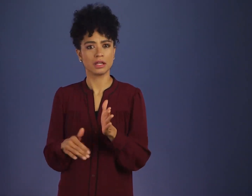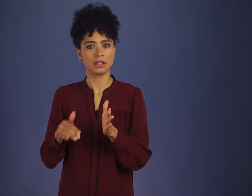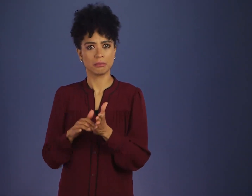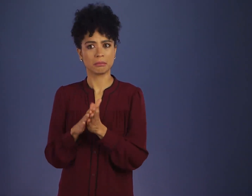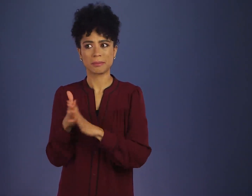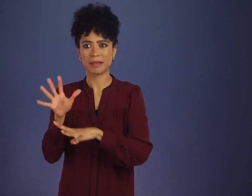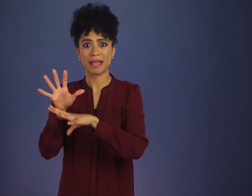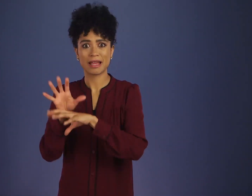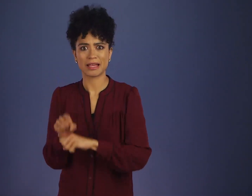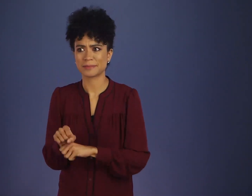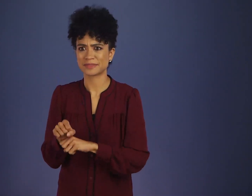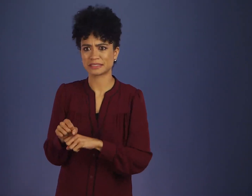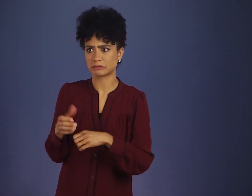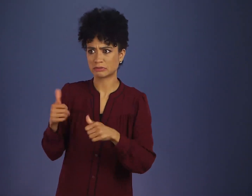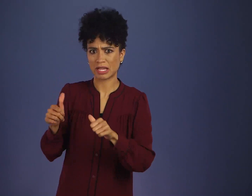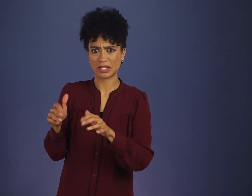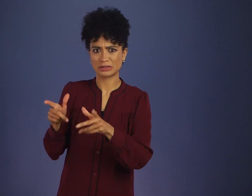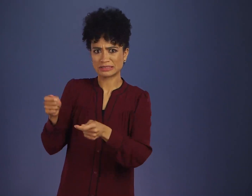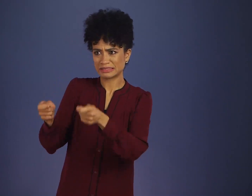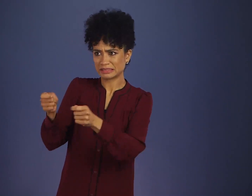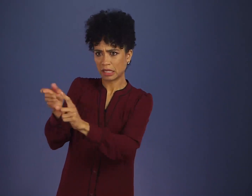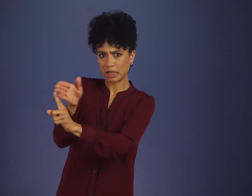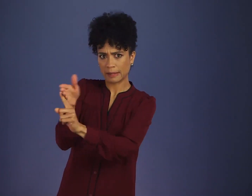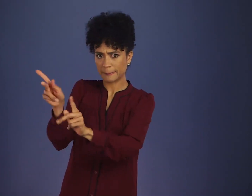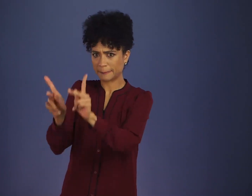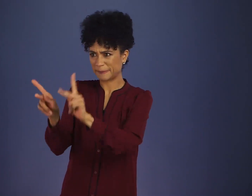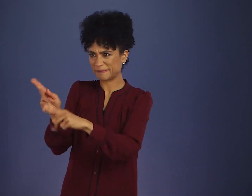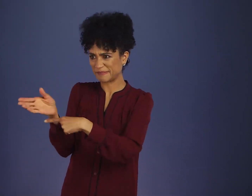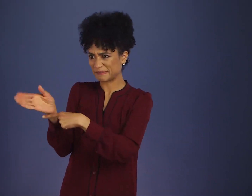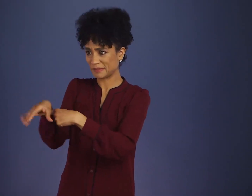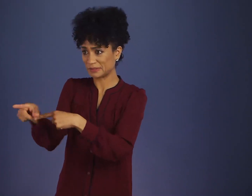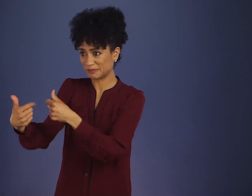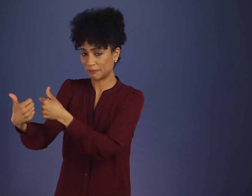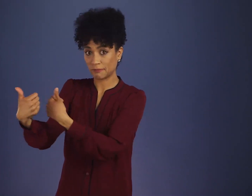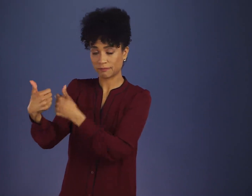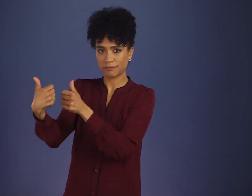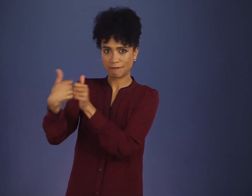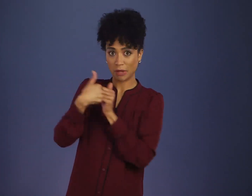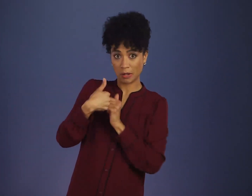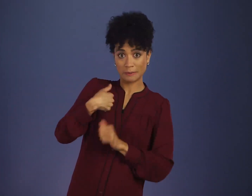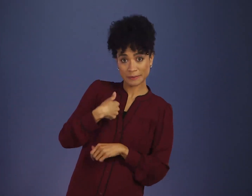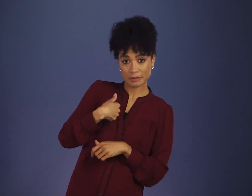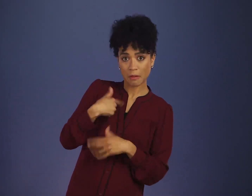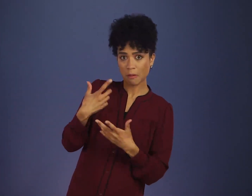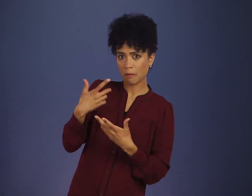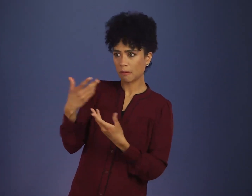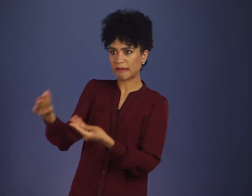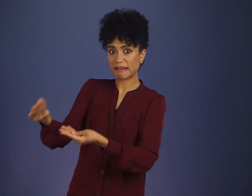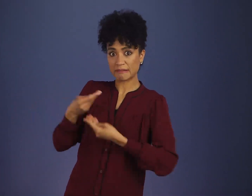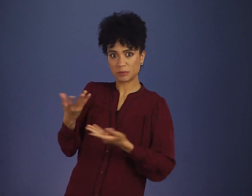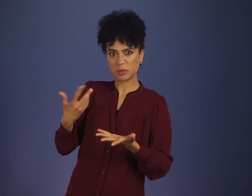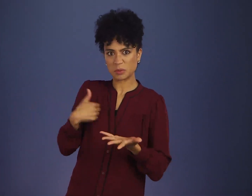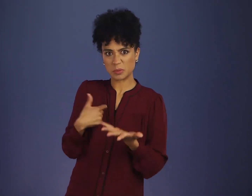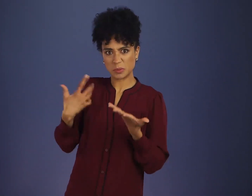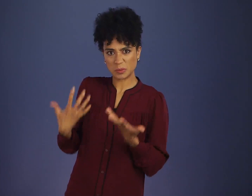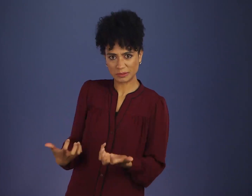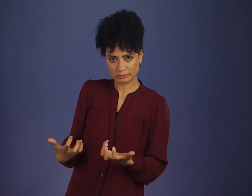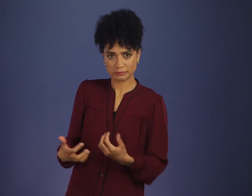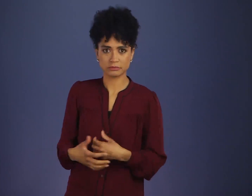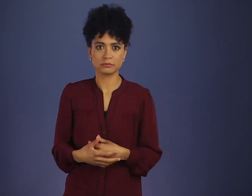When we habitually try to manipulate others to our own willful desires, they revolt, and resist us heavily